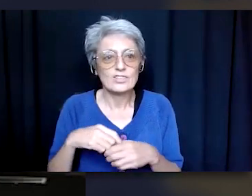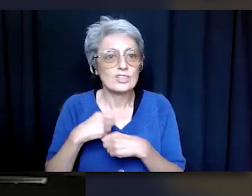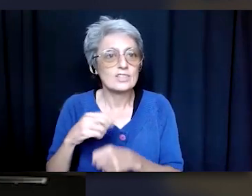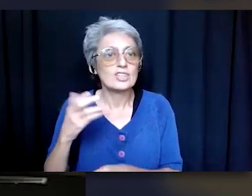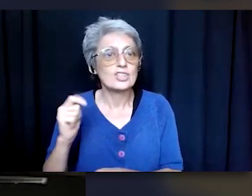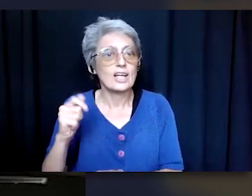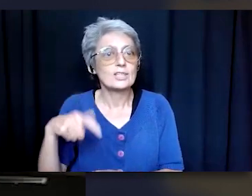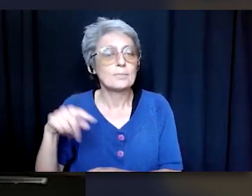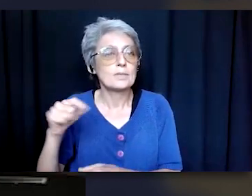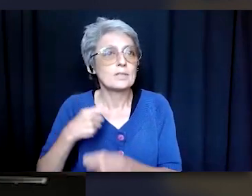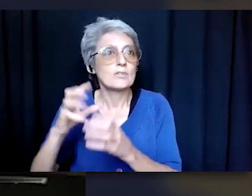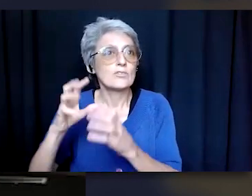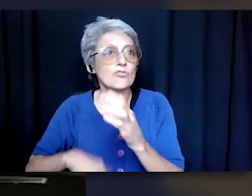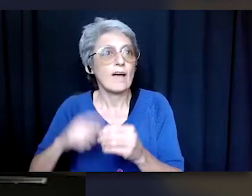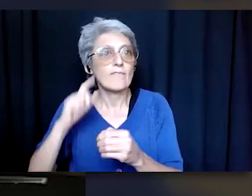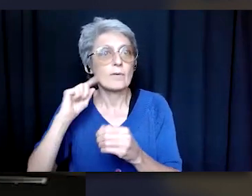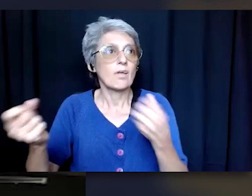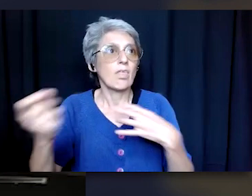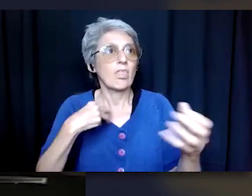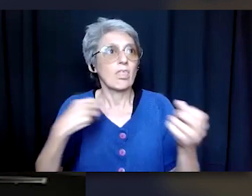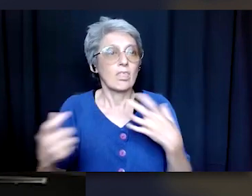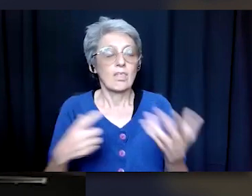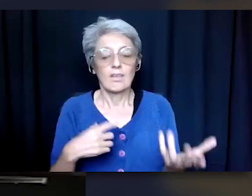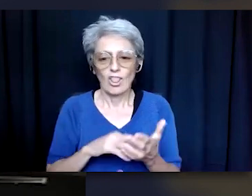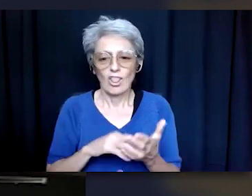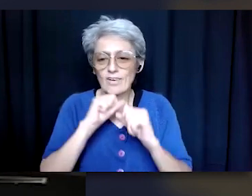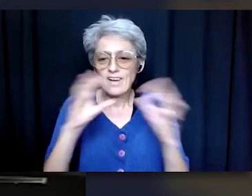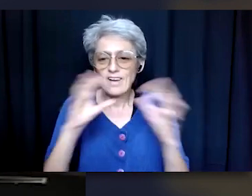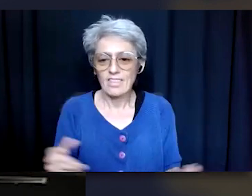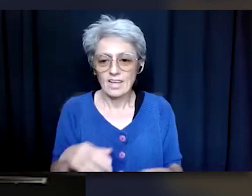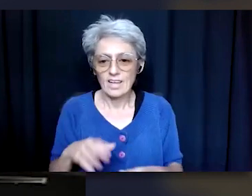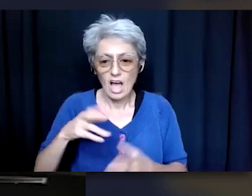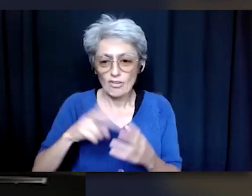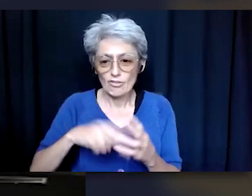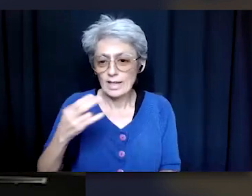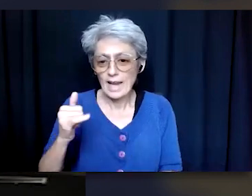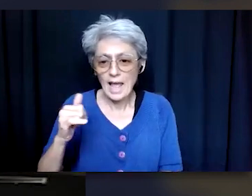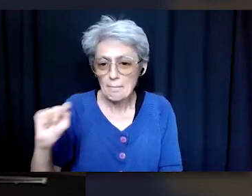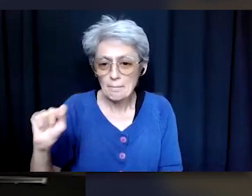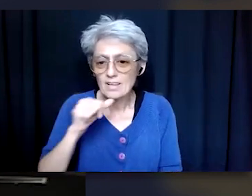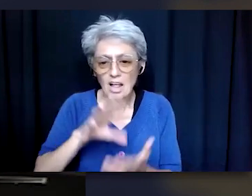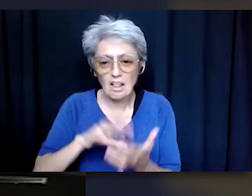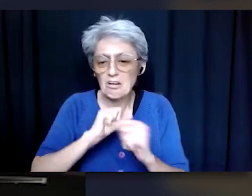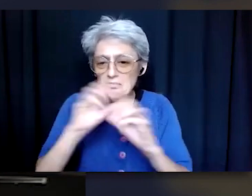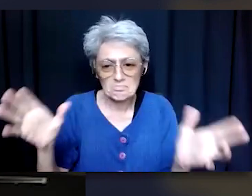in this moment because our fundamental concept of what it means to create a learning process